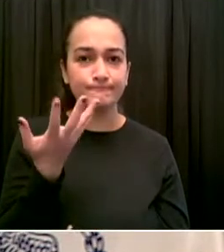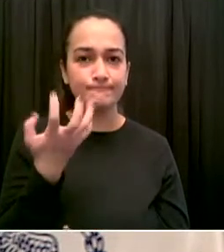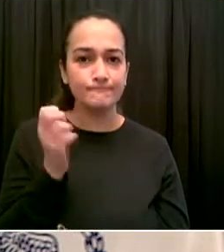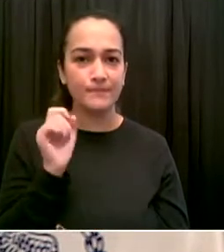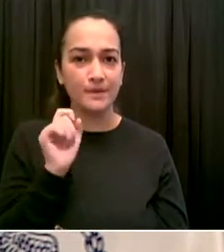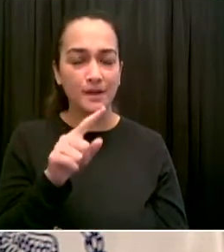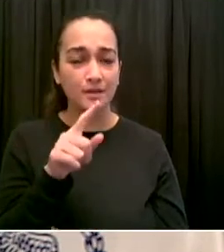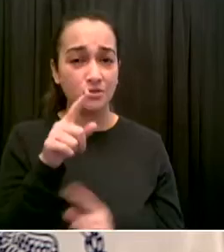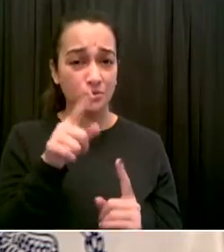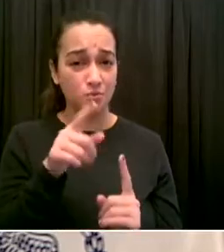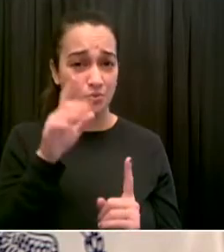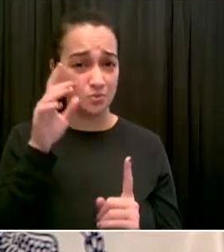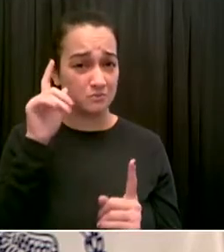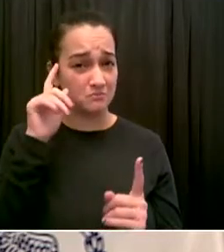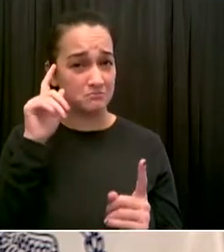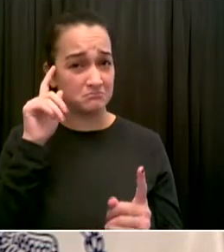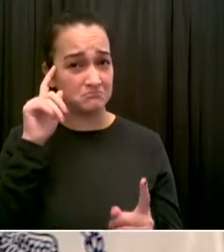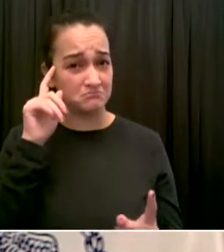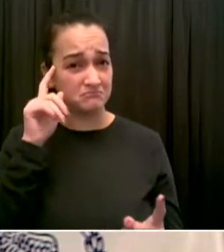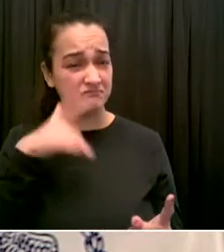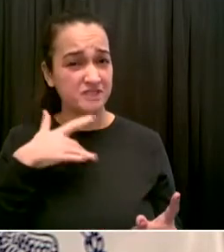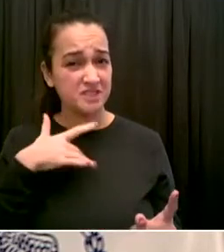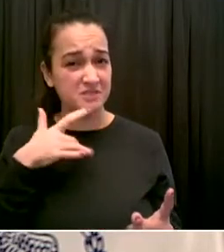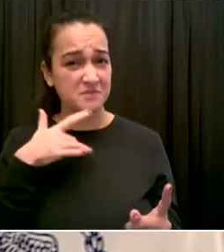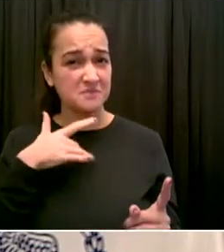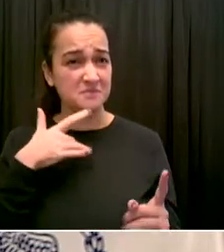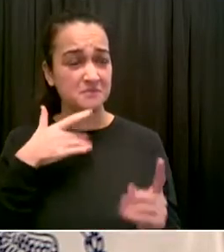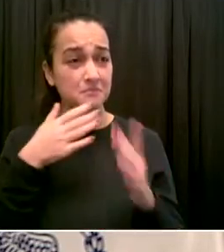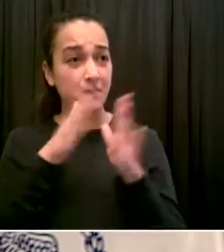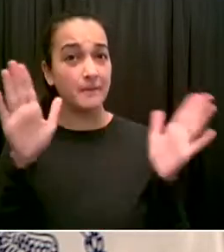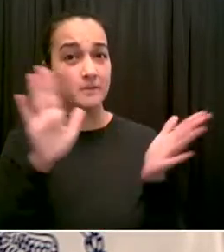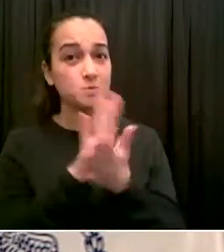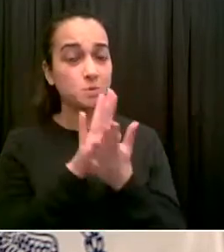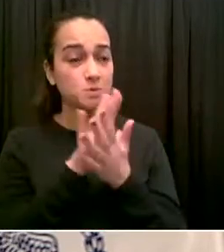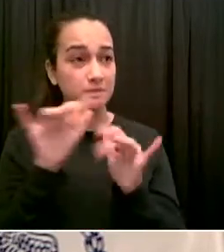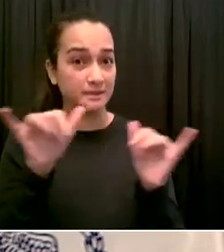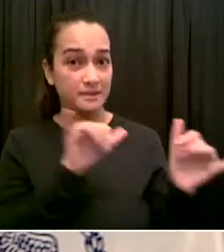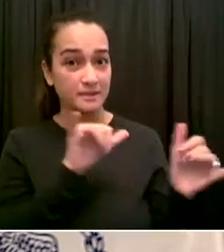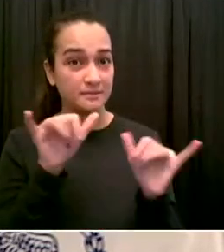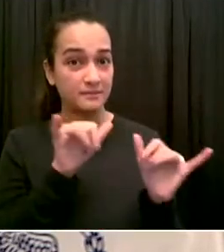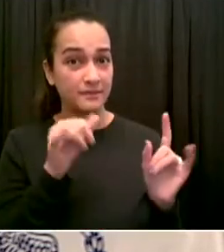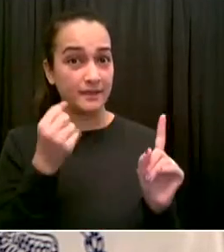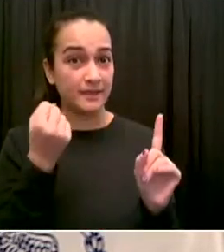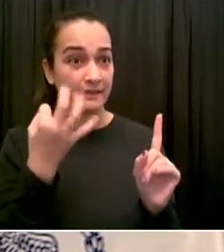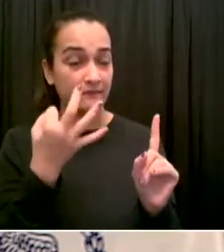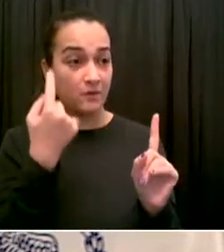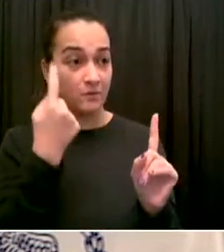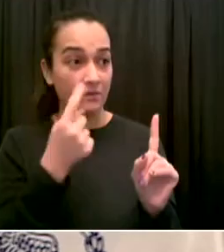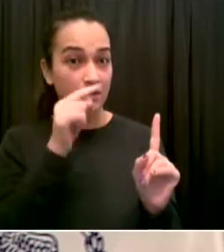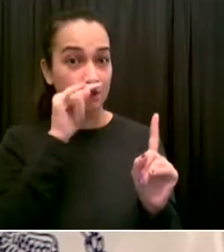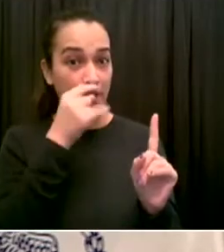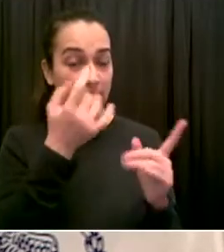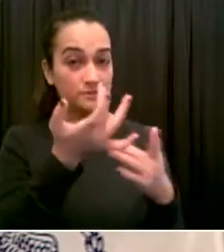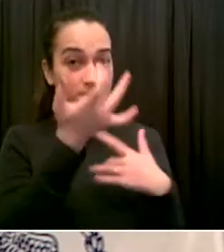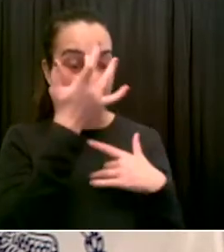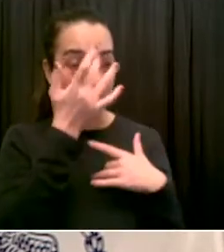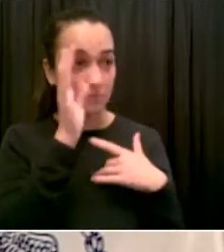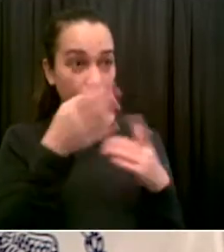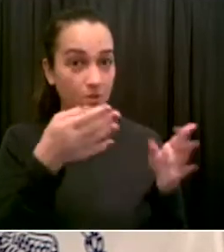CLOSURES AND WHETHER THERE IS A